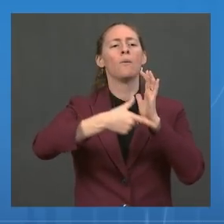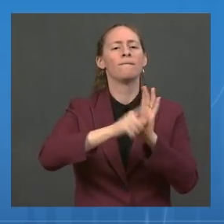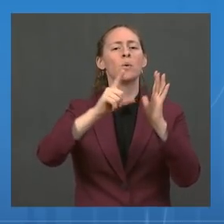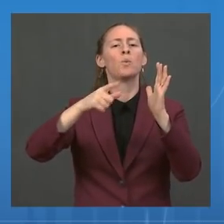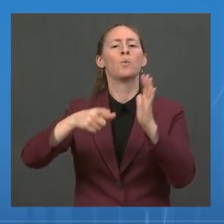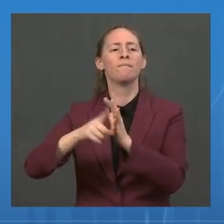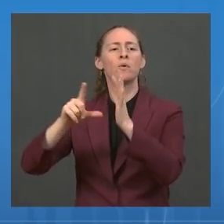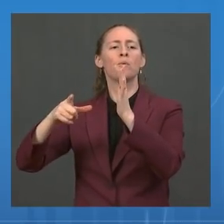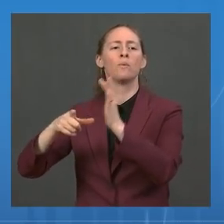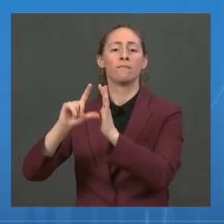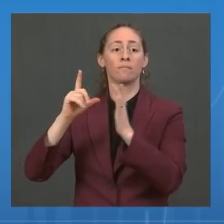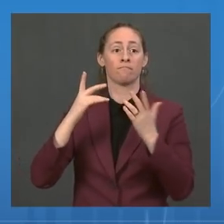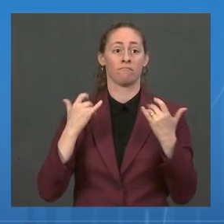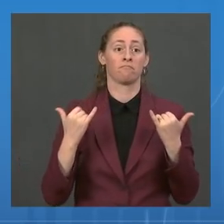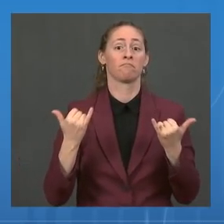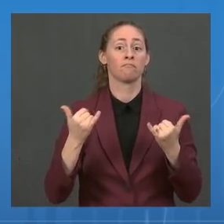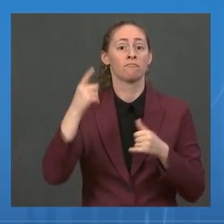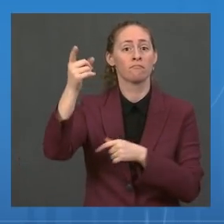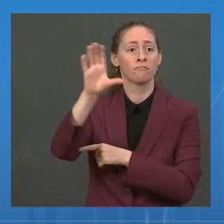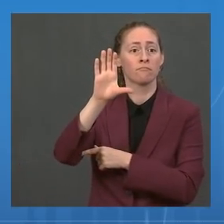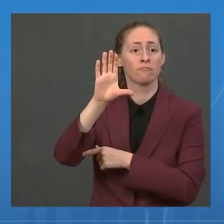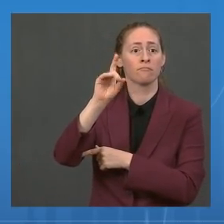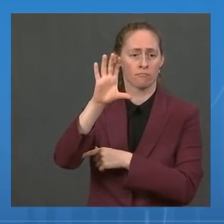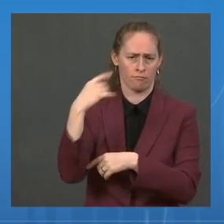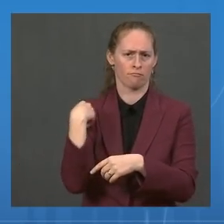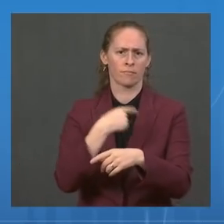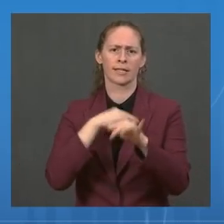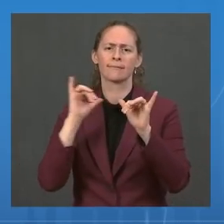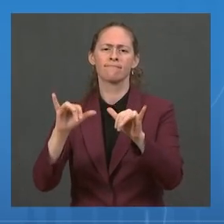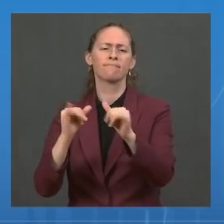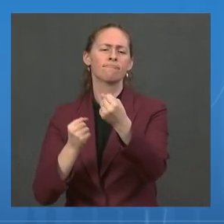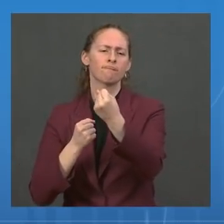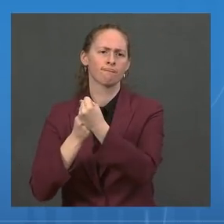CDC is providing technical assistance at border areas